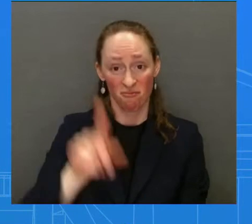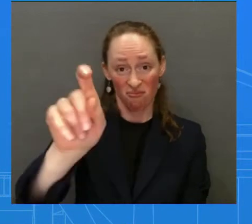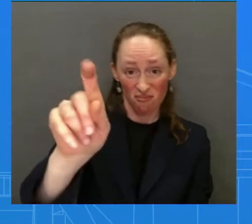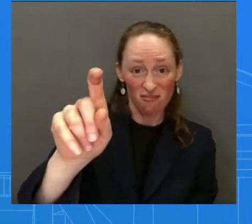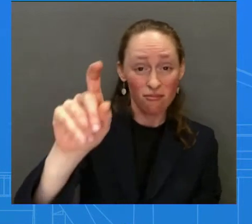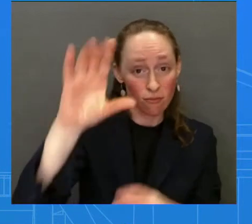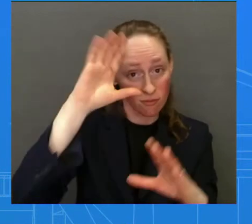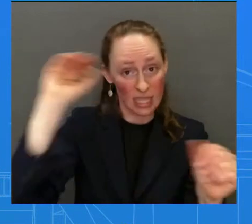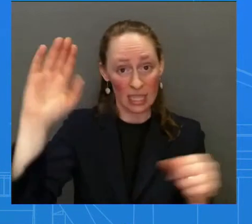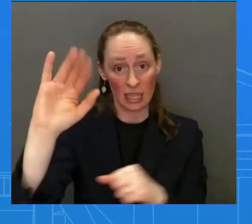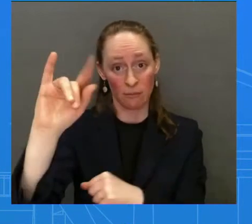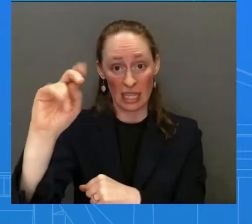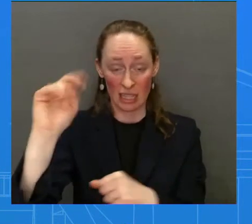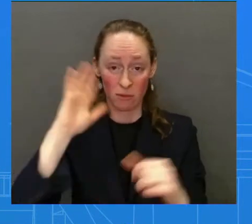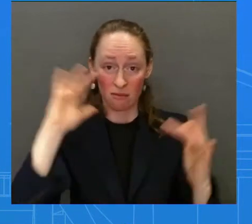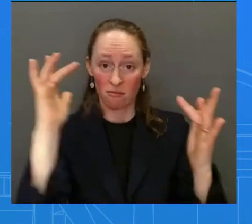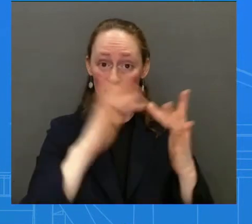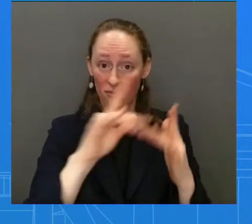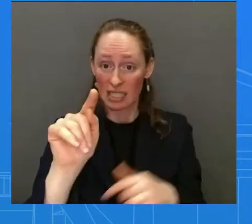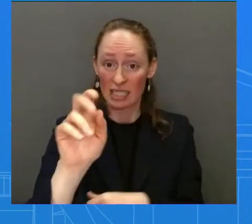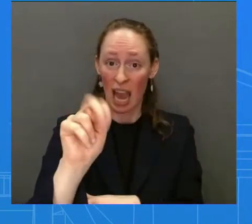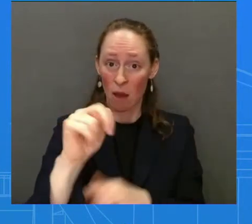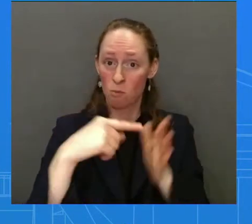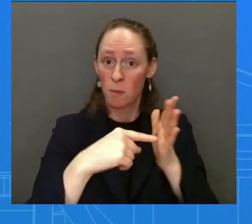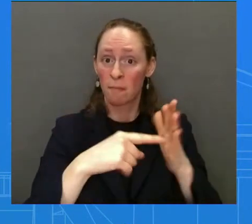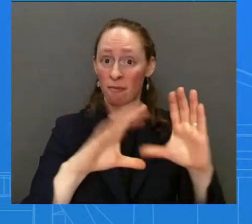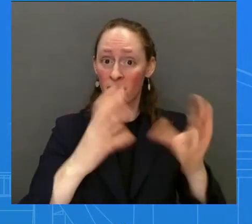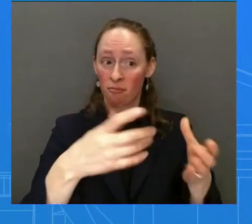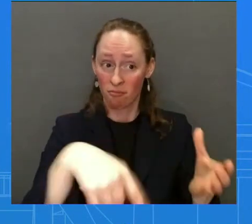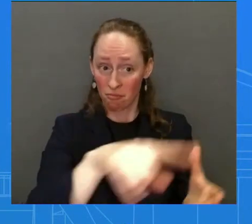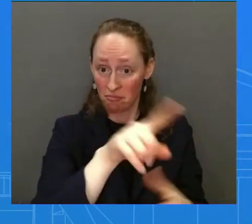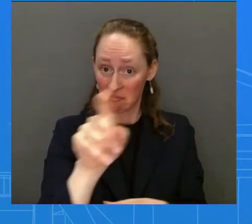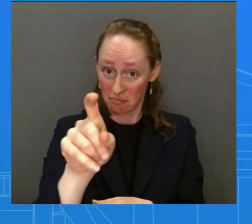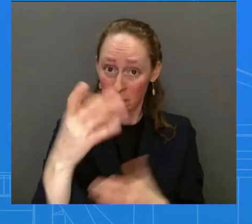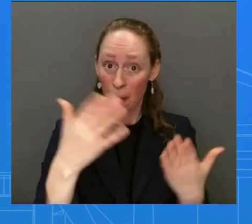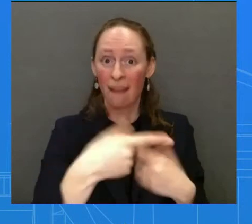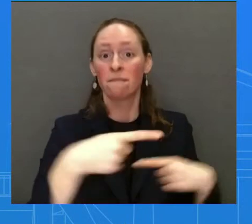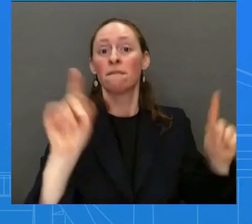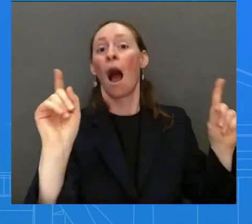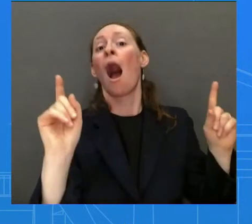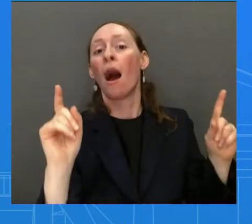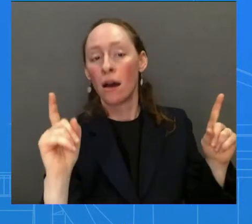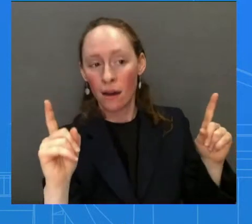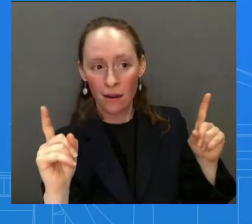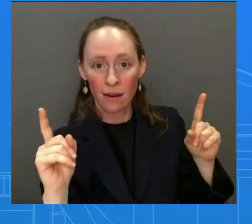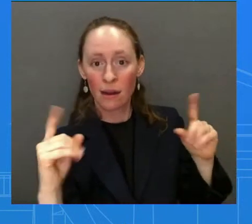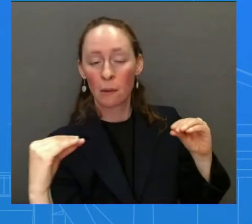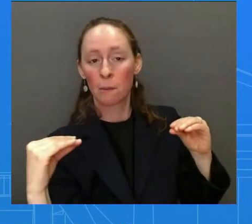of trying to move legislation forward on the front of gun control, trying to, as you put it,